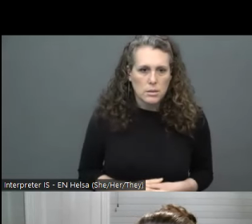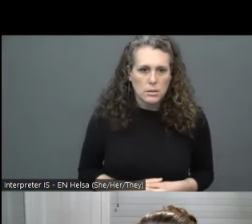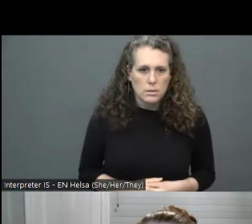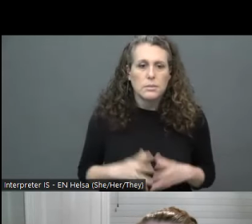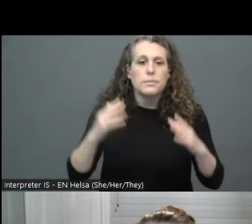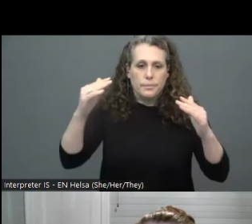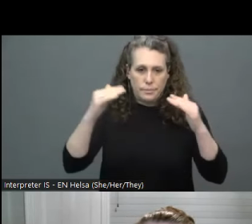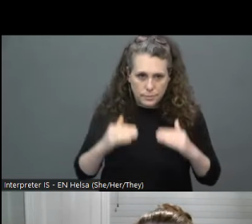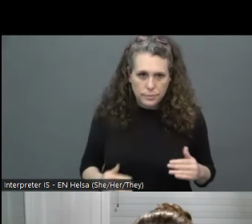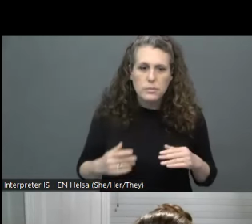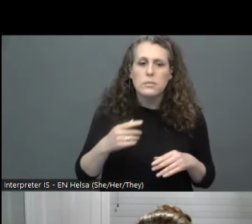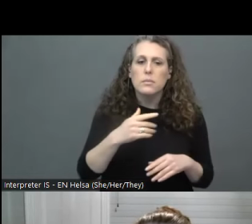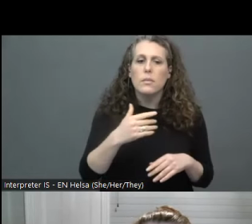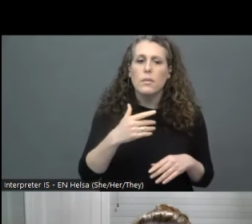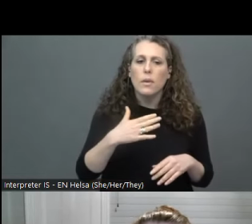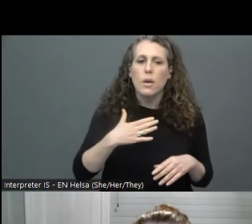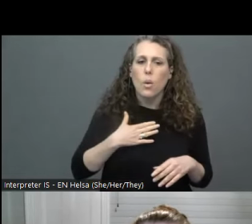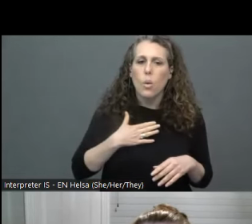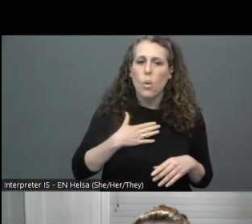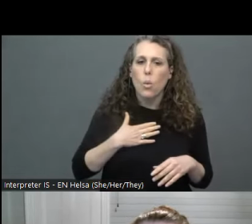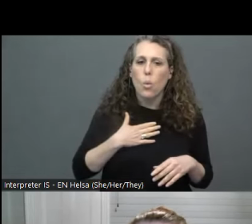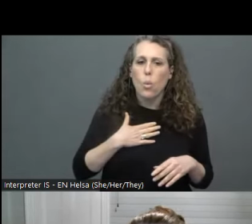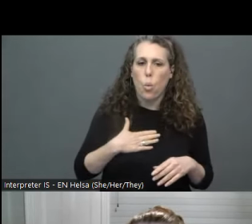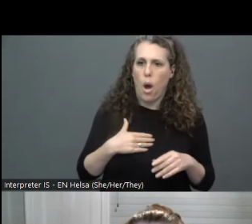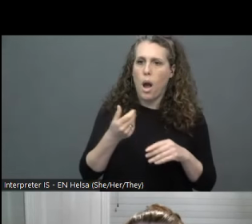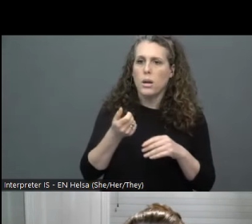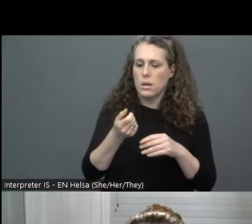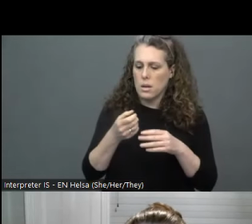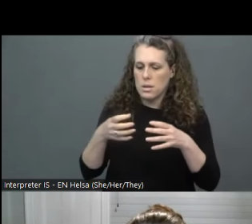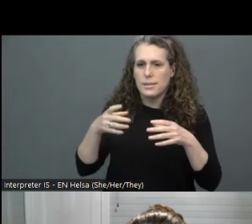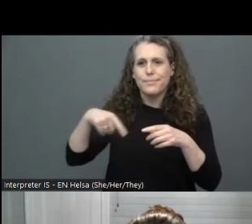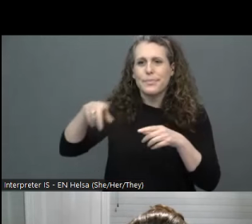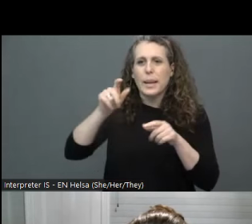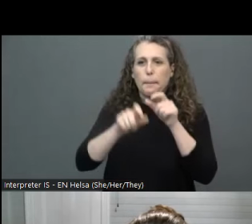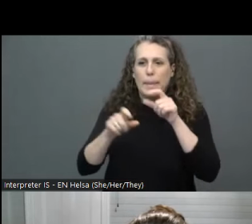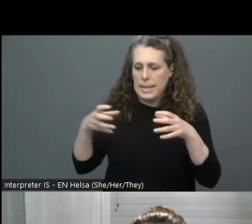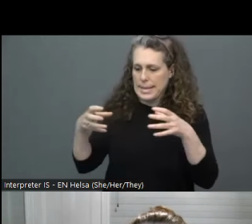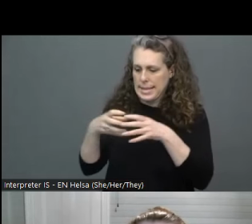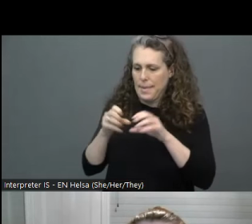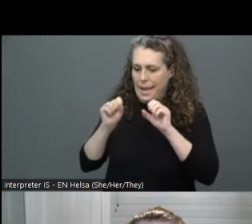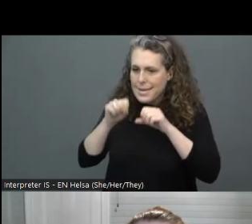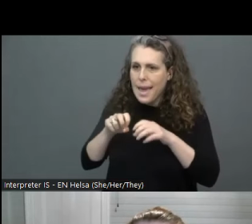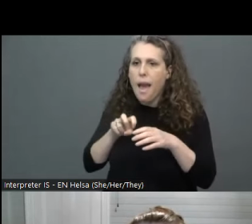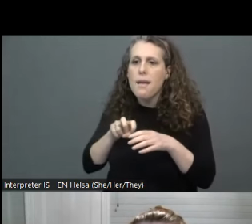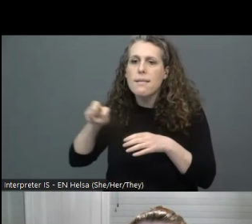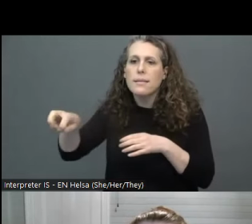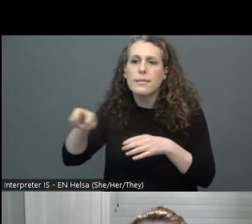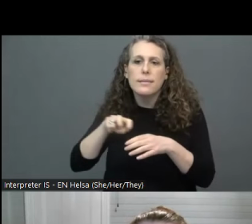a small team of roaming advisors to deliver that in country technical support. Ideally, those